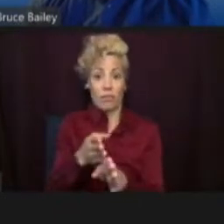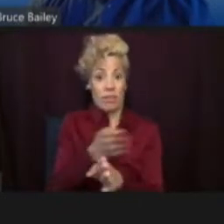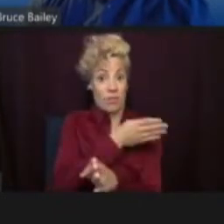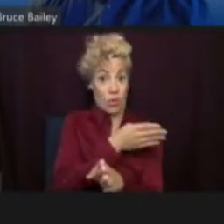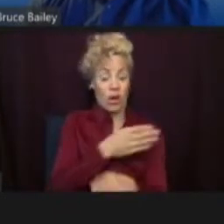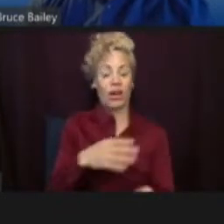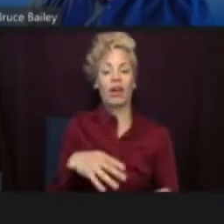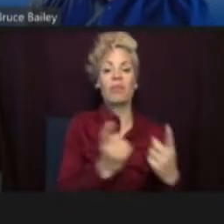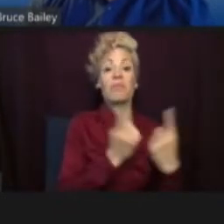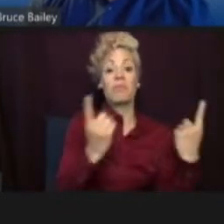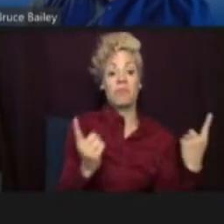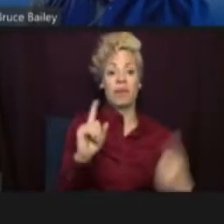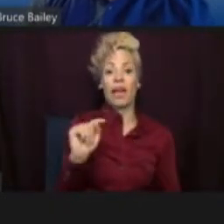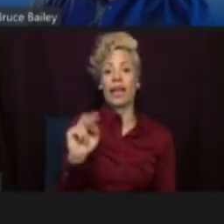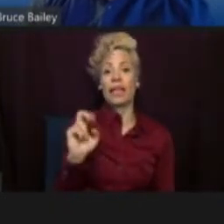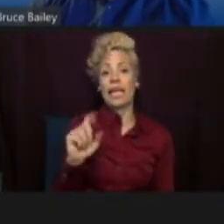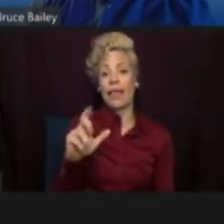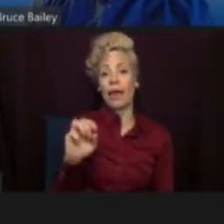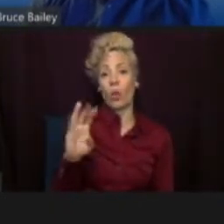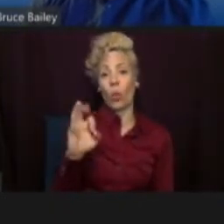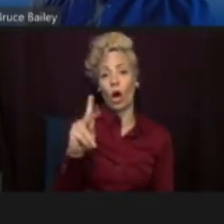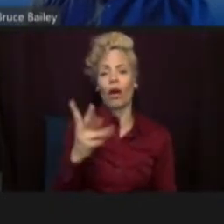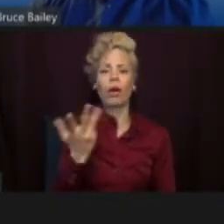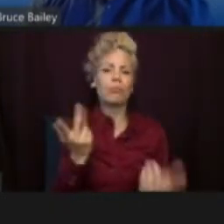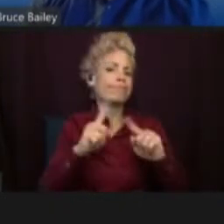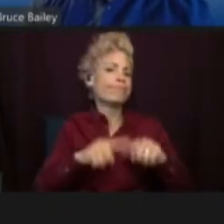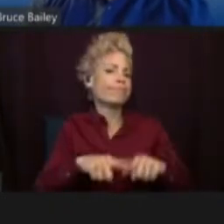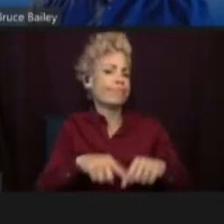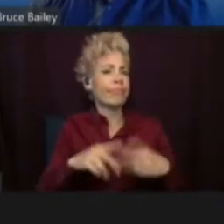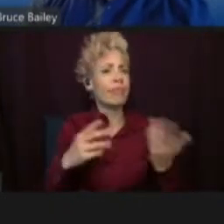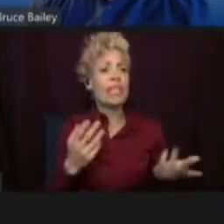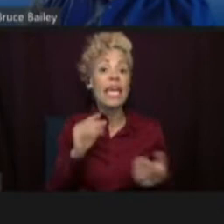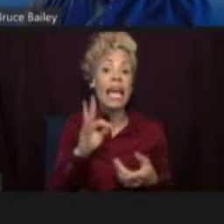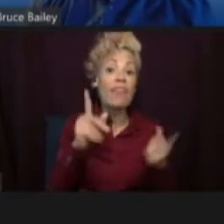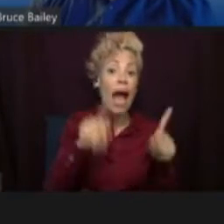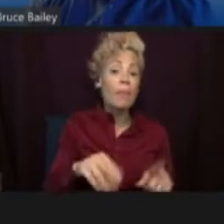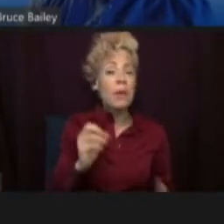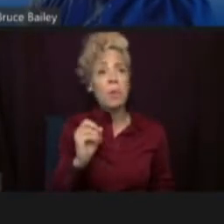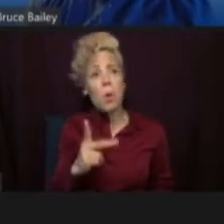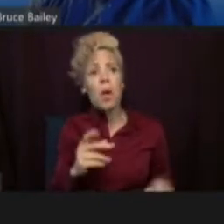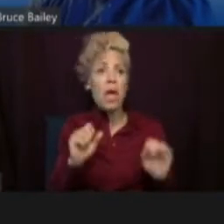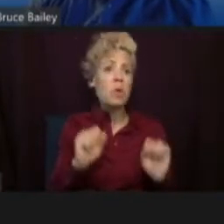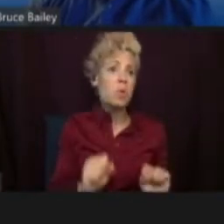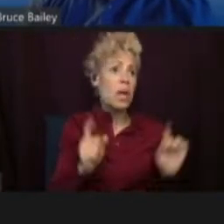of situational, that occurred when it occurred, but it was not a uniform practice.